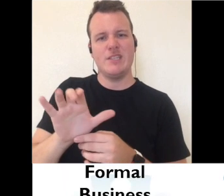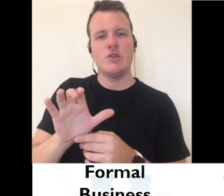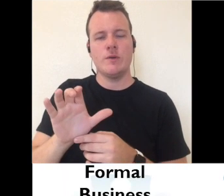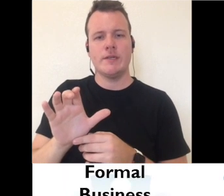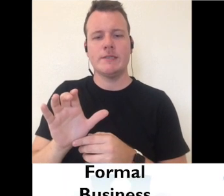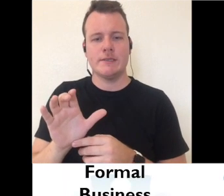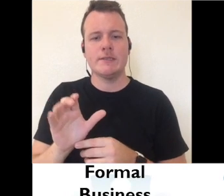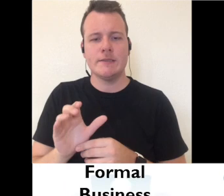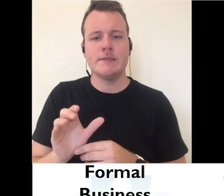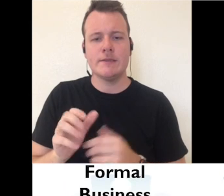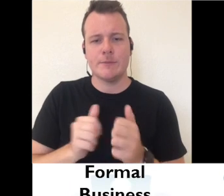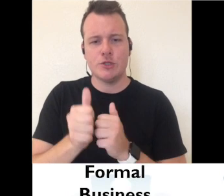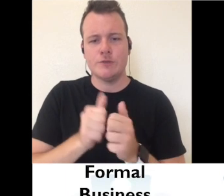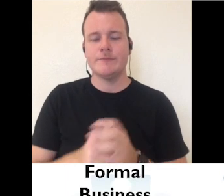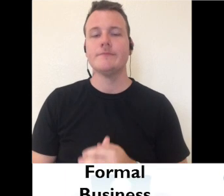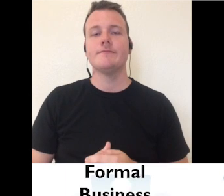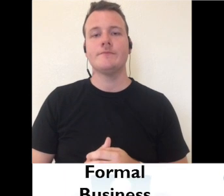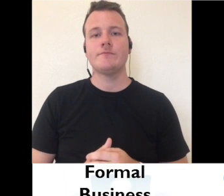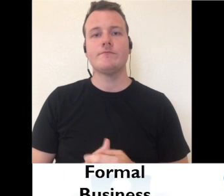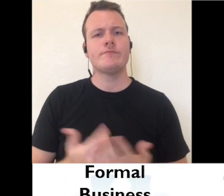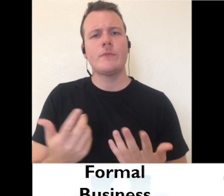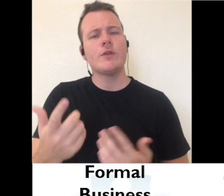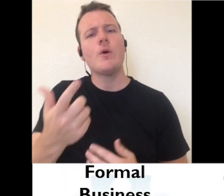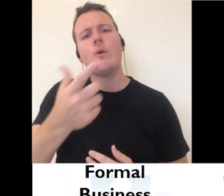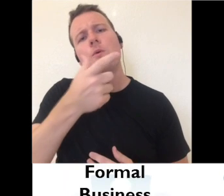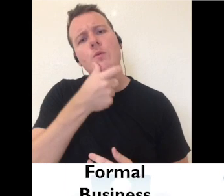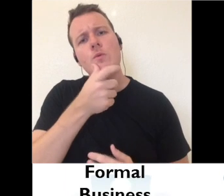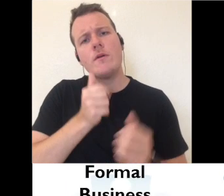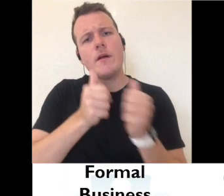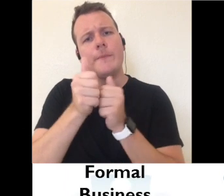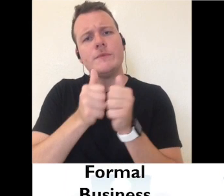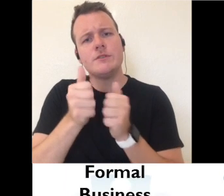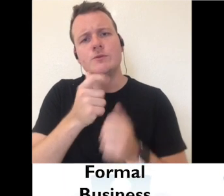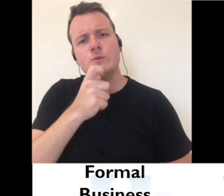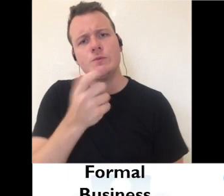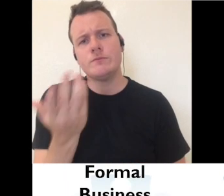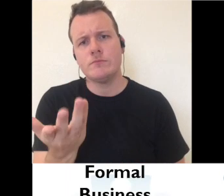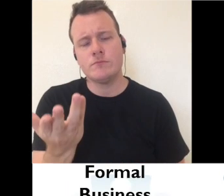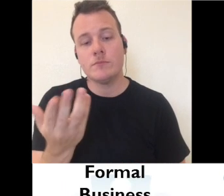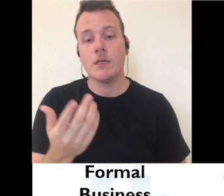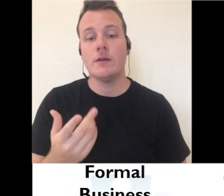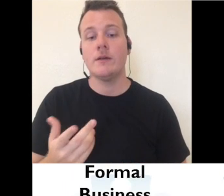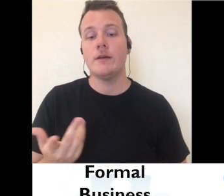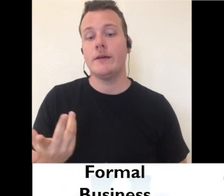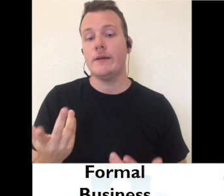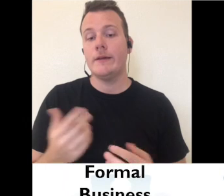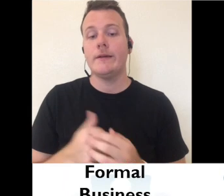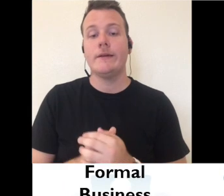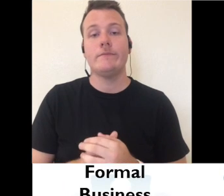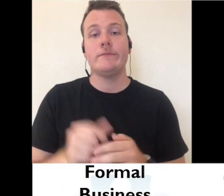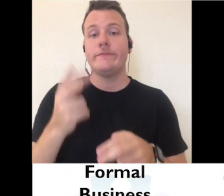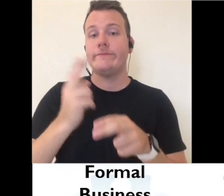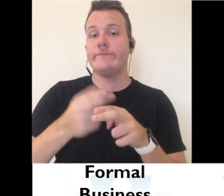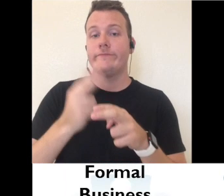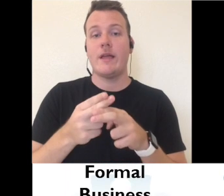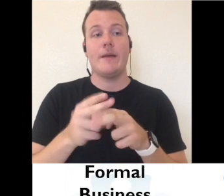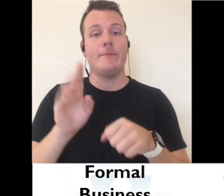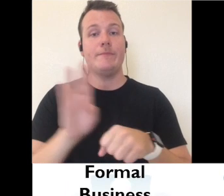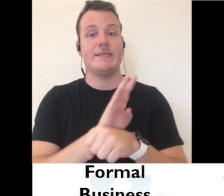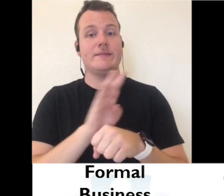Well it's the name of an entity you need to find each entity and look